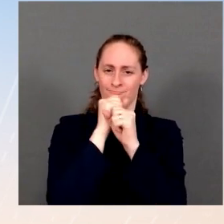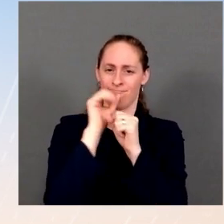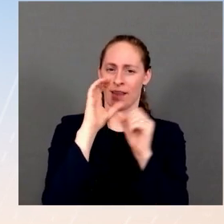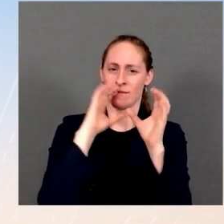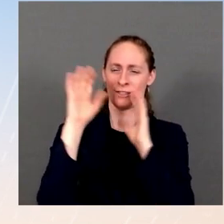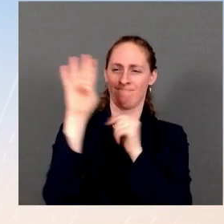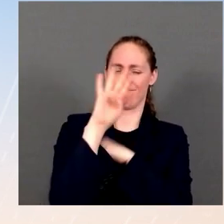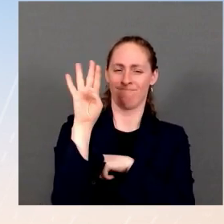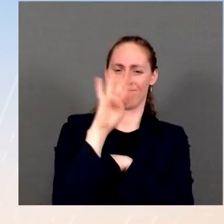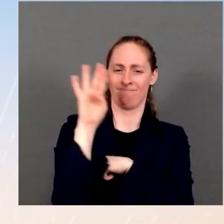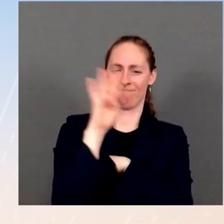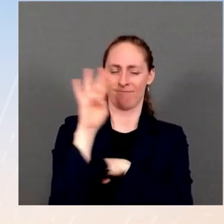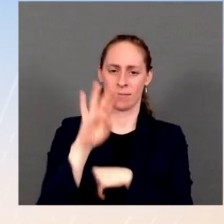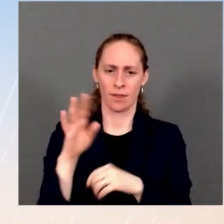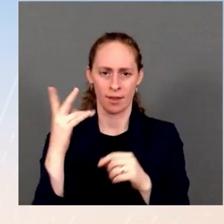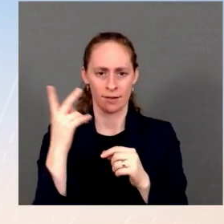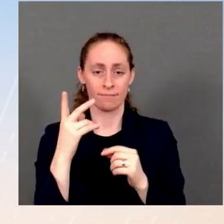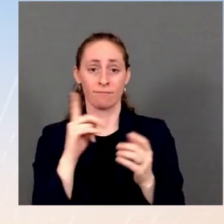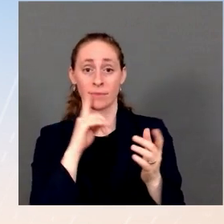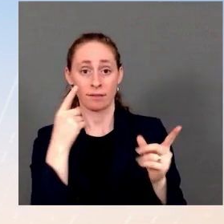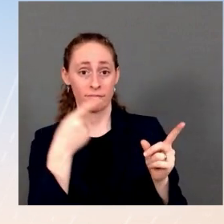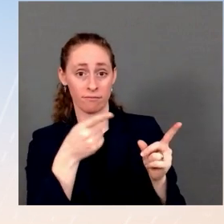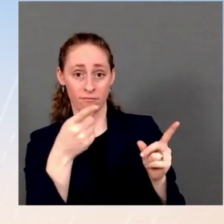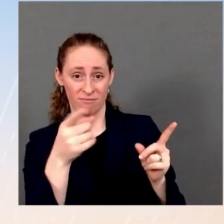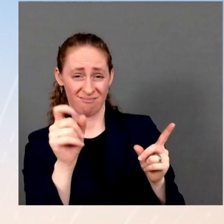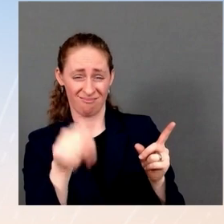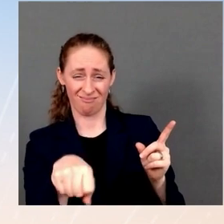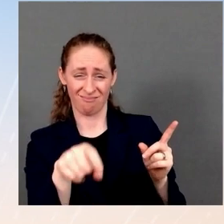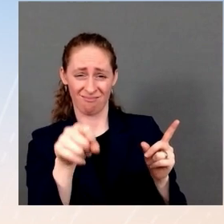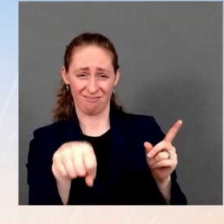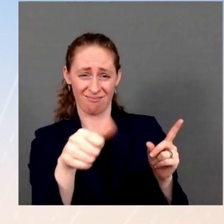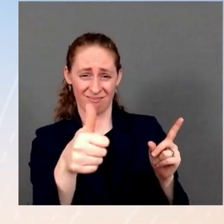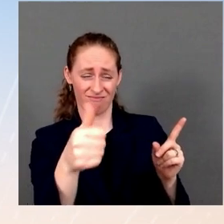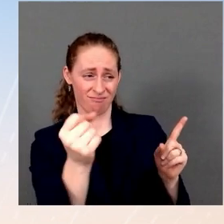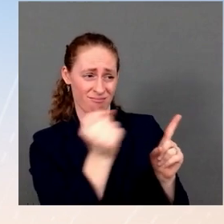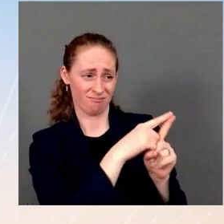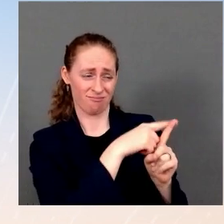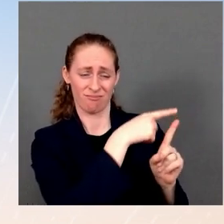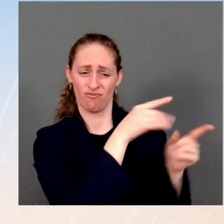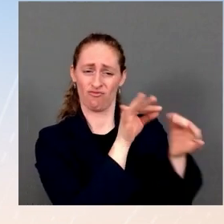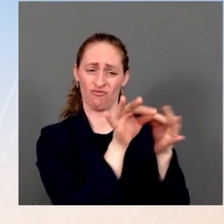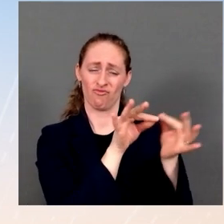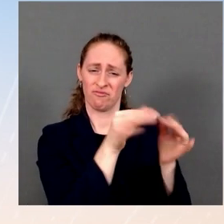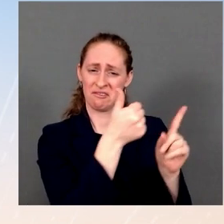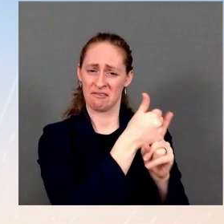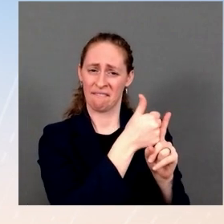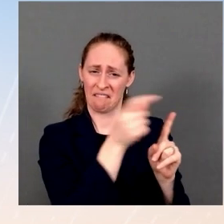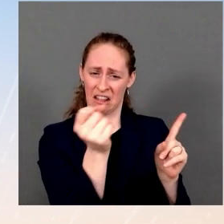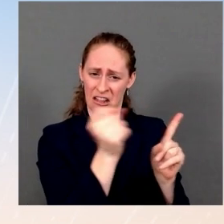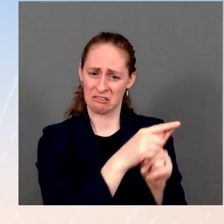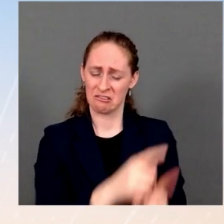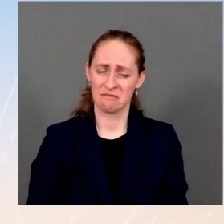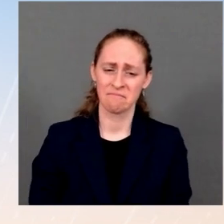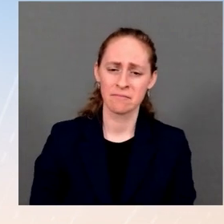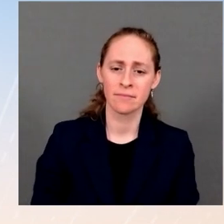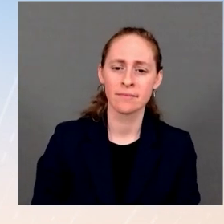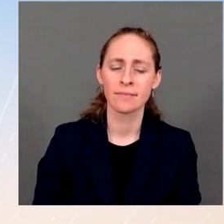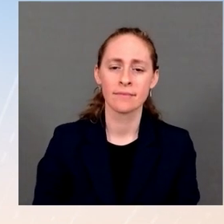on what he wants included or not, and where he sees this. The Press: And then, on COVID: In response to Jeff, you said that the tools that we have are working.